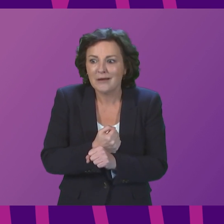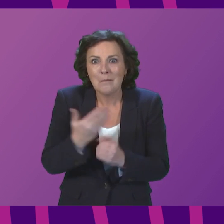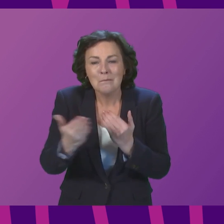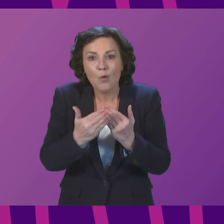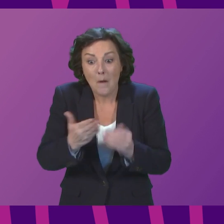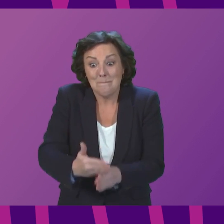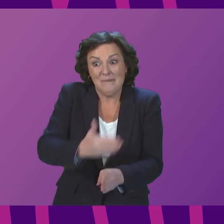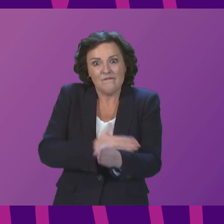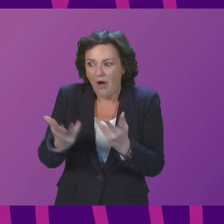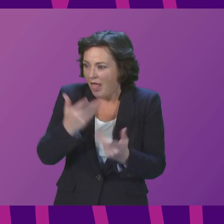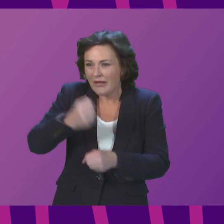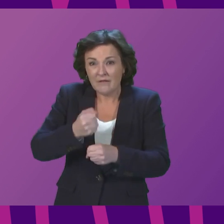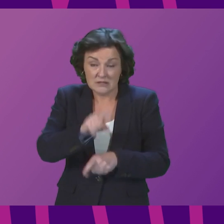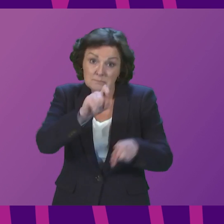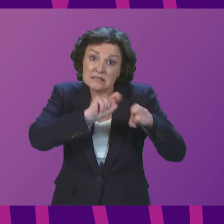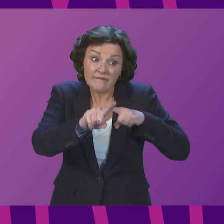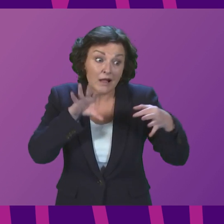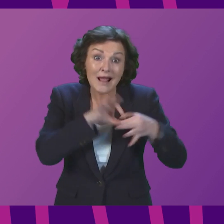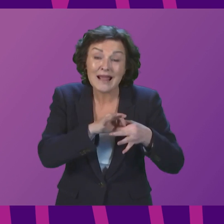particular, the energy cost crisis.